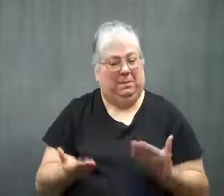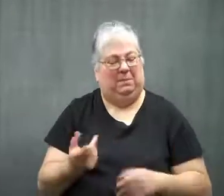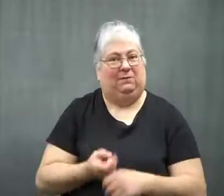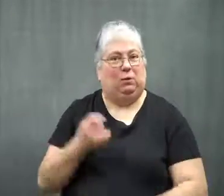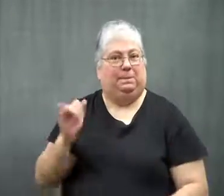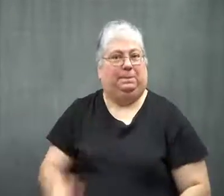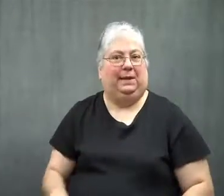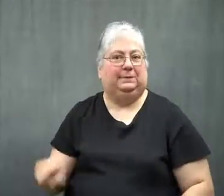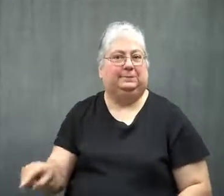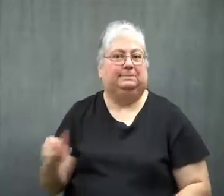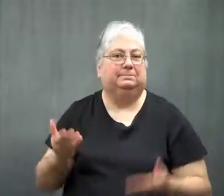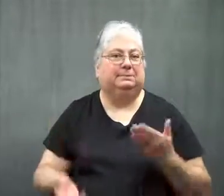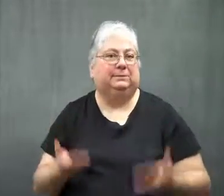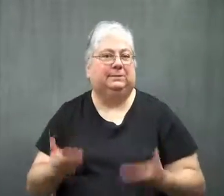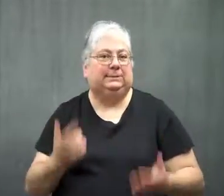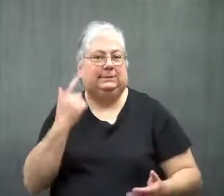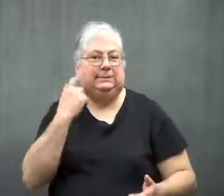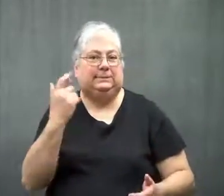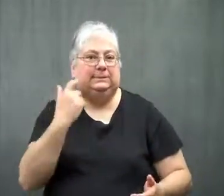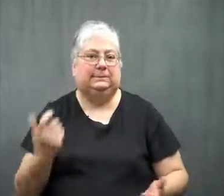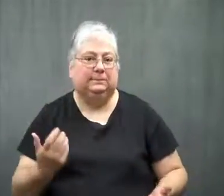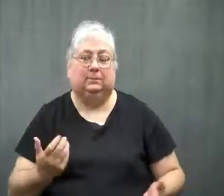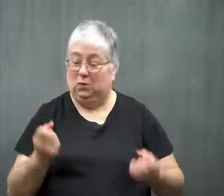So the E-coli could be from that.